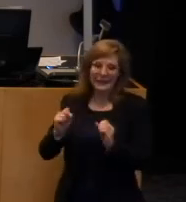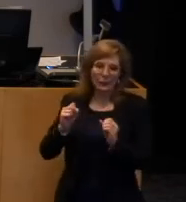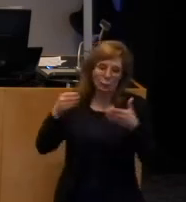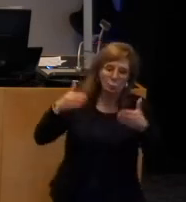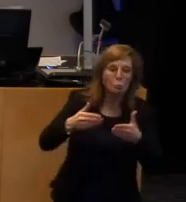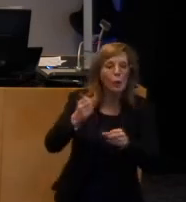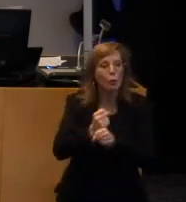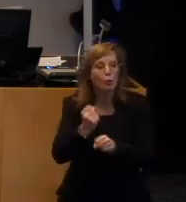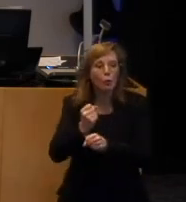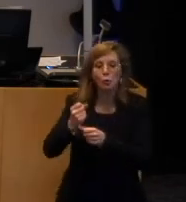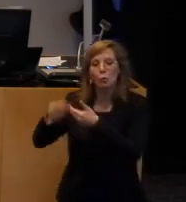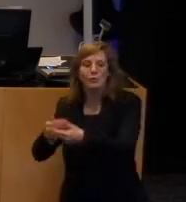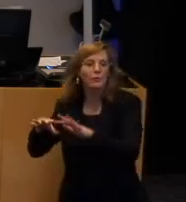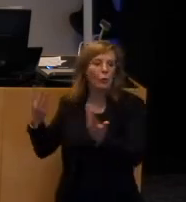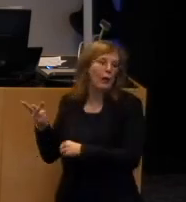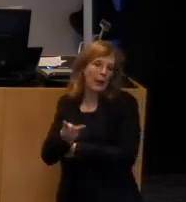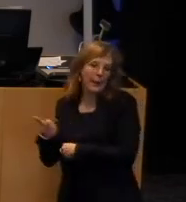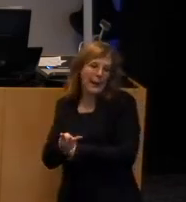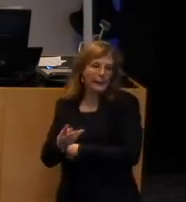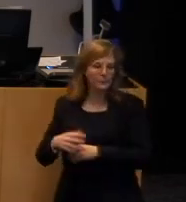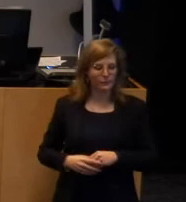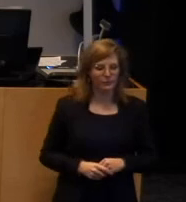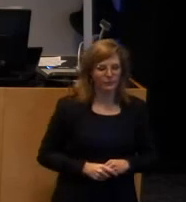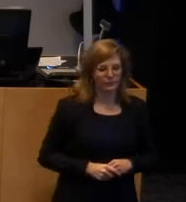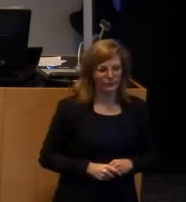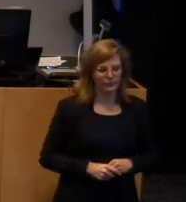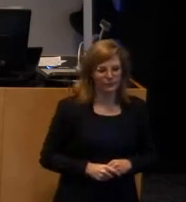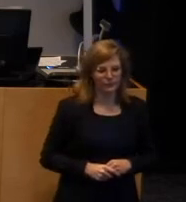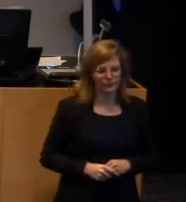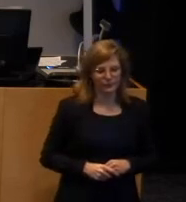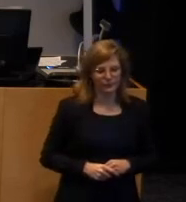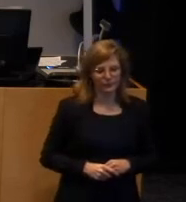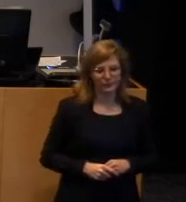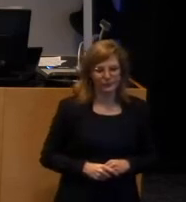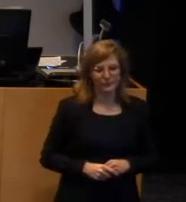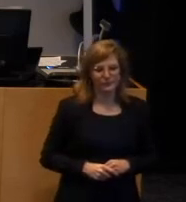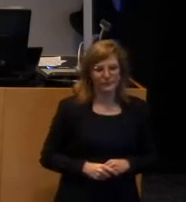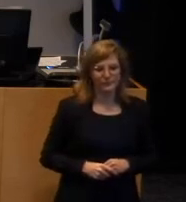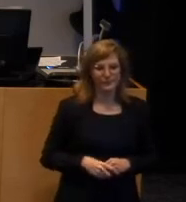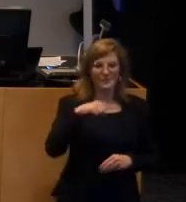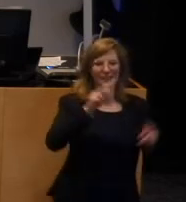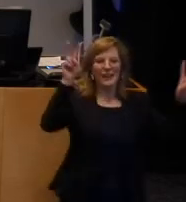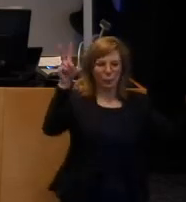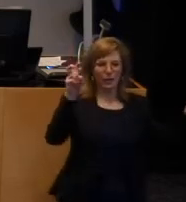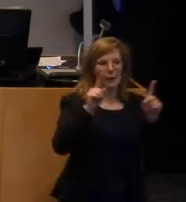as discussed in the previous slides. Now with regards to the sub question about uniformity